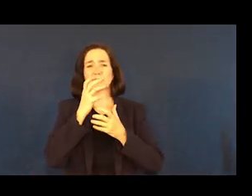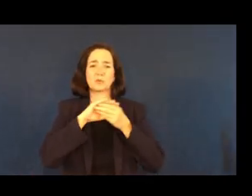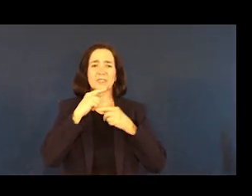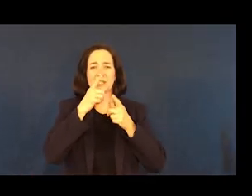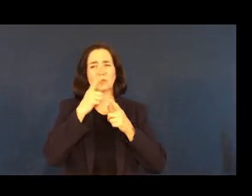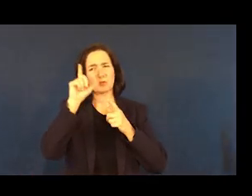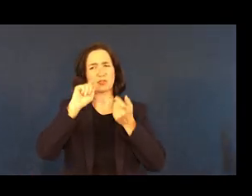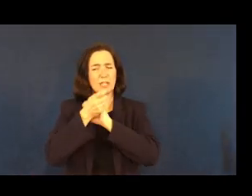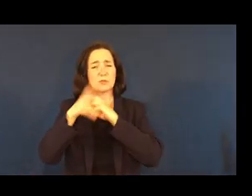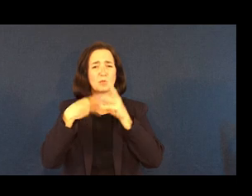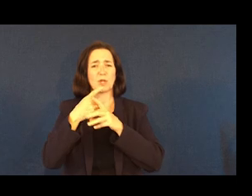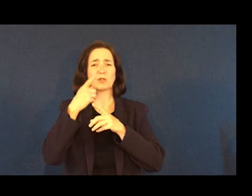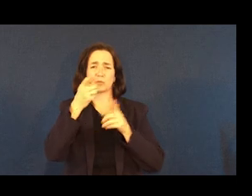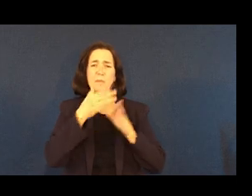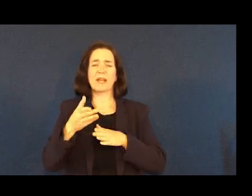Gold blooded forever. Go Bucs!